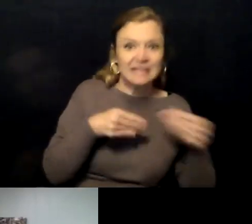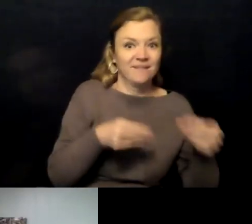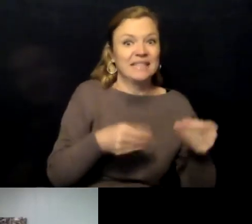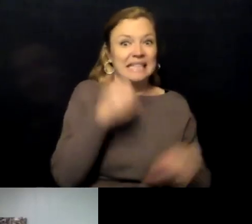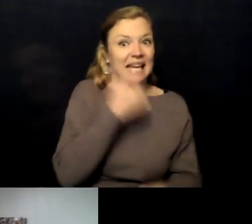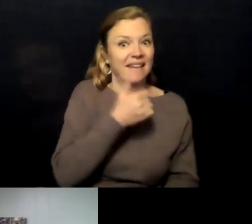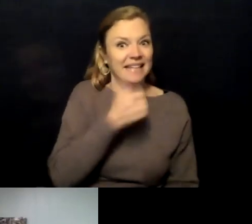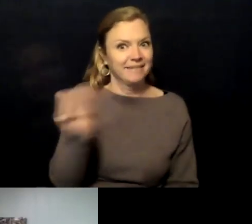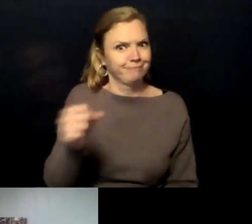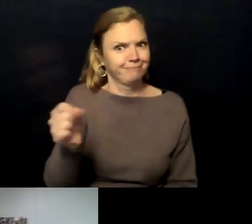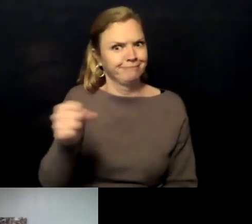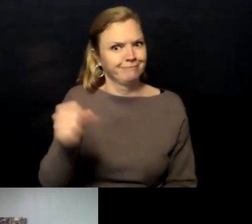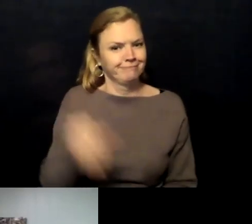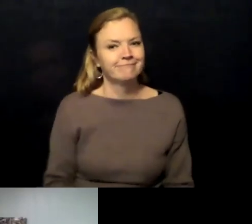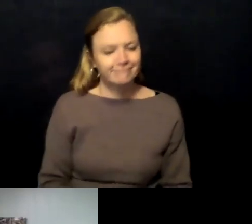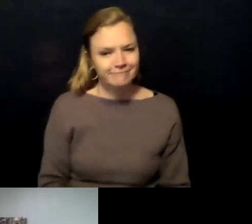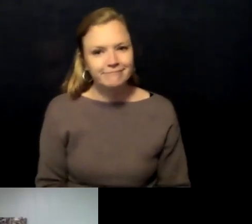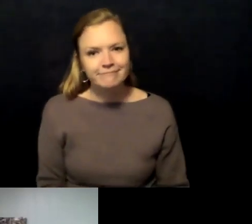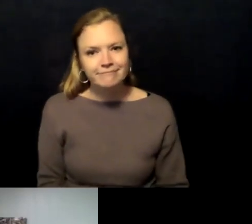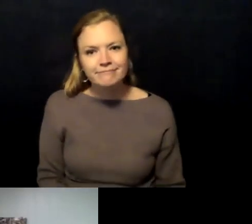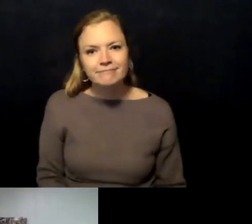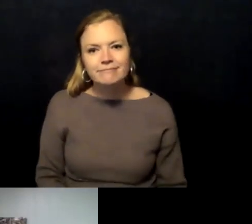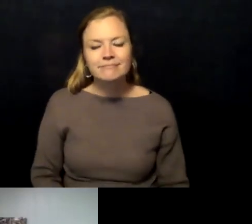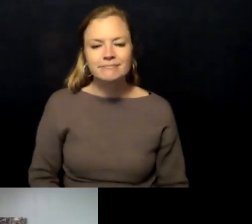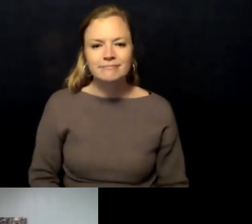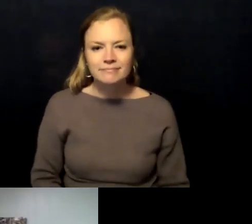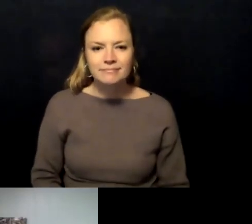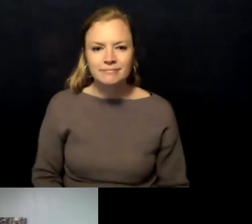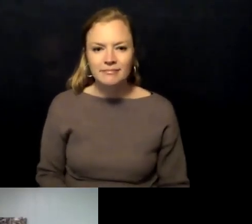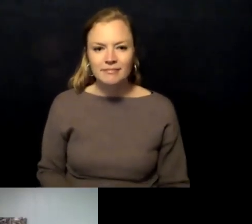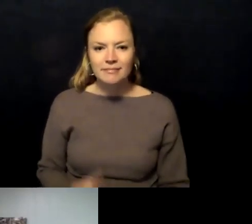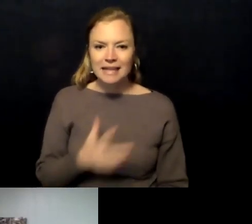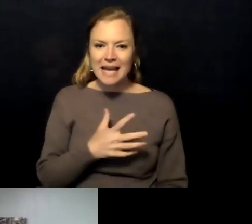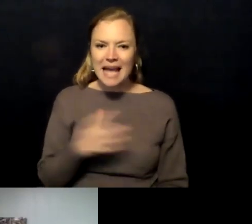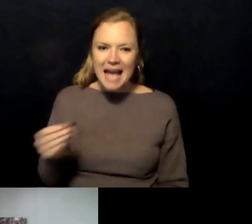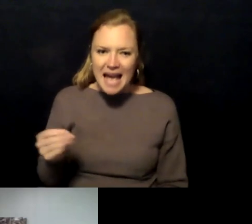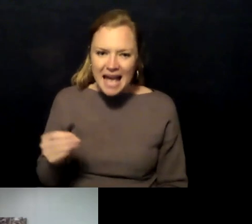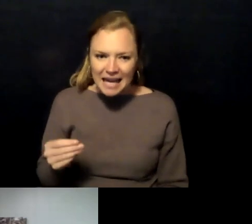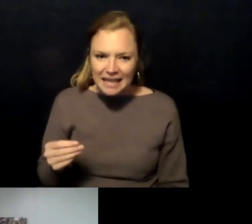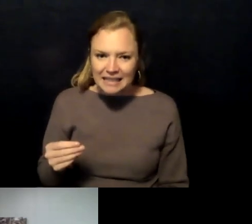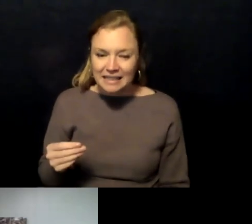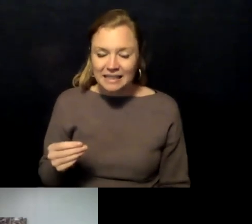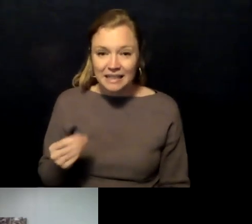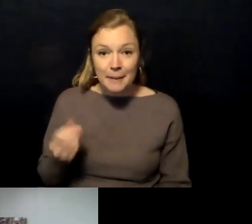a lot of plants anyway, have adapted